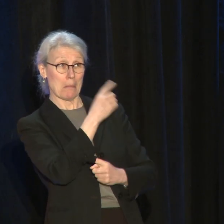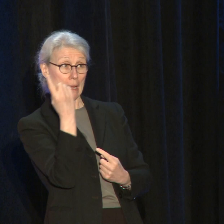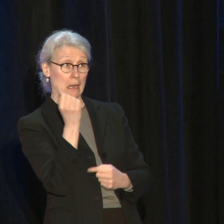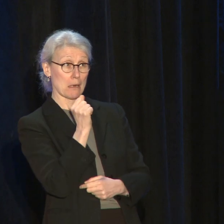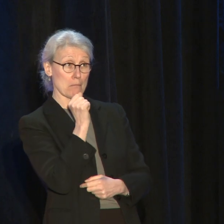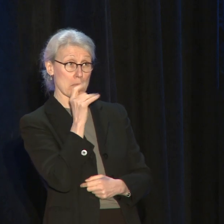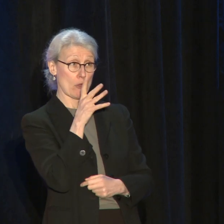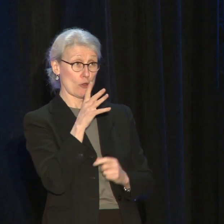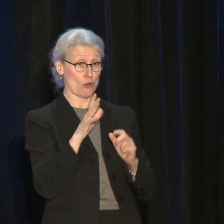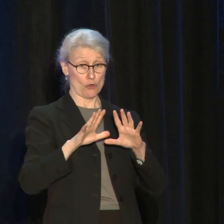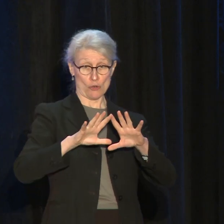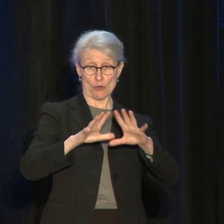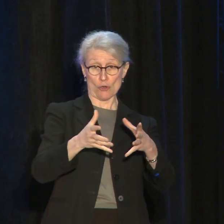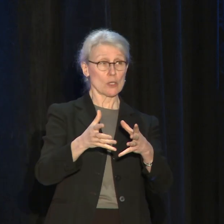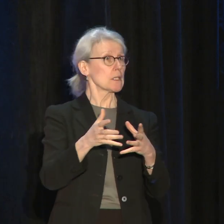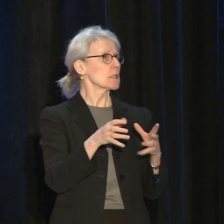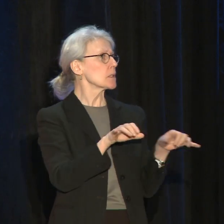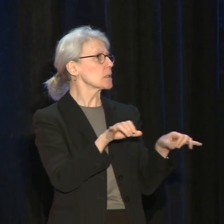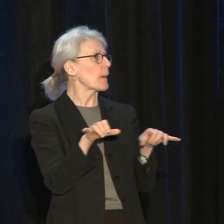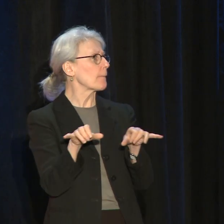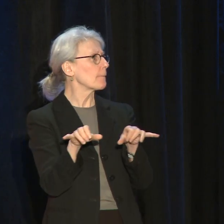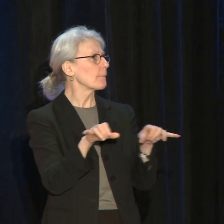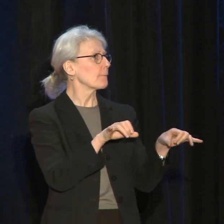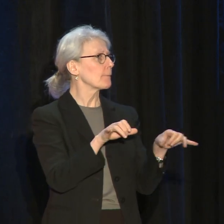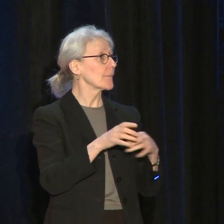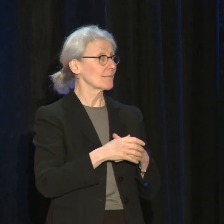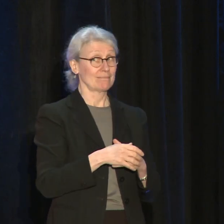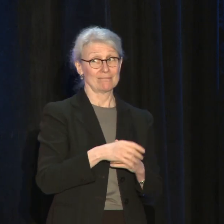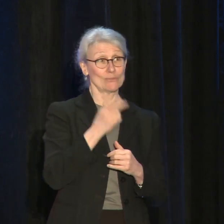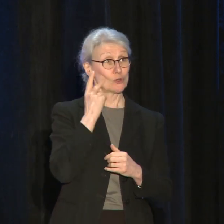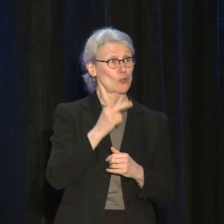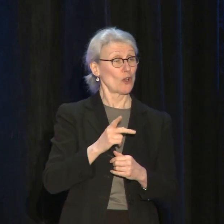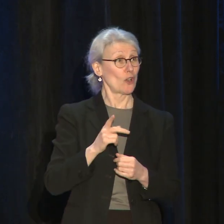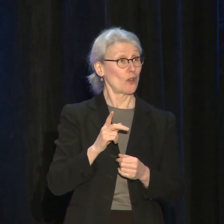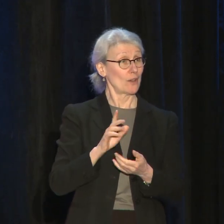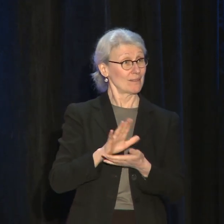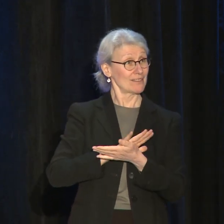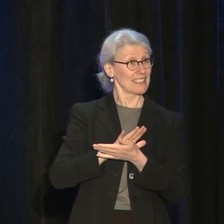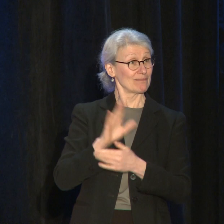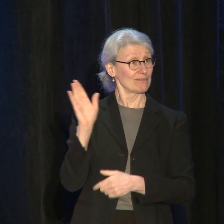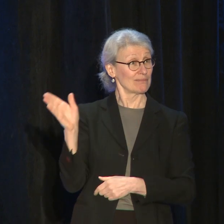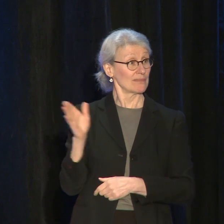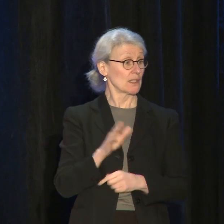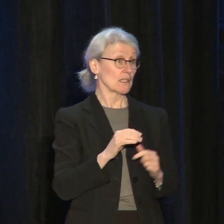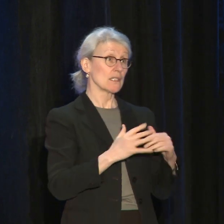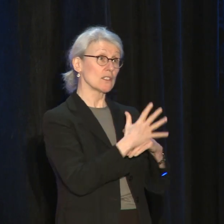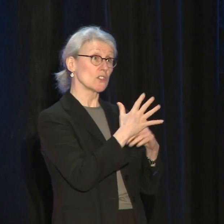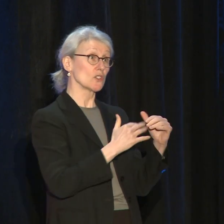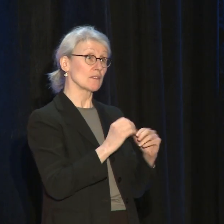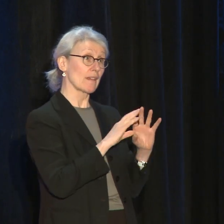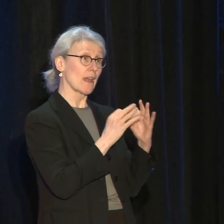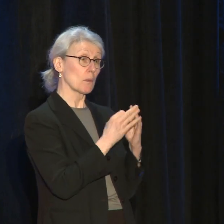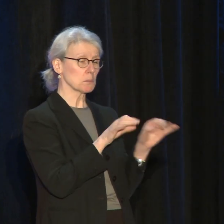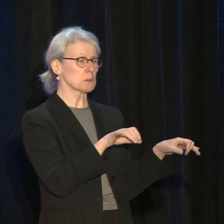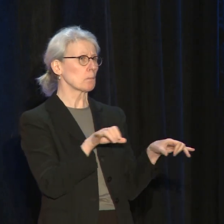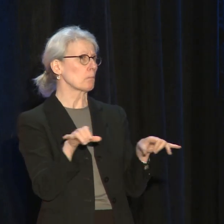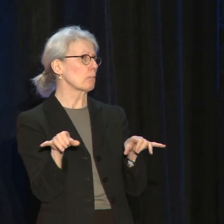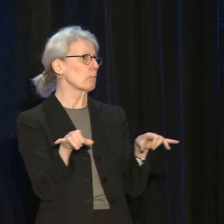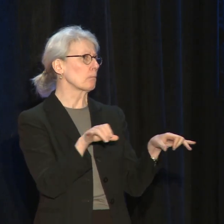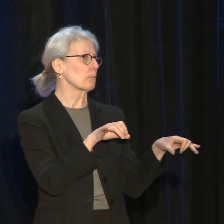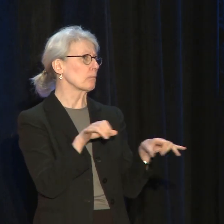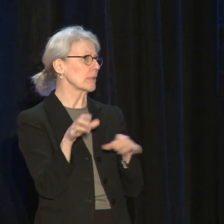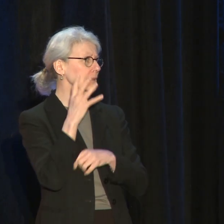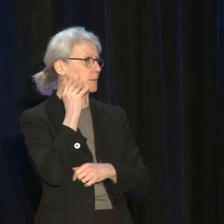in very similar ways to what we heard about how it treats Indigenous families. It targets